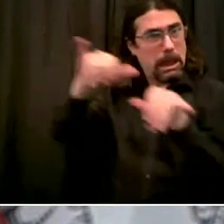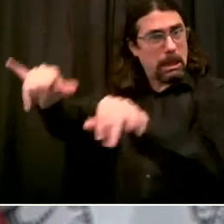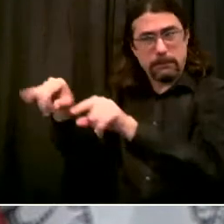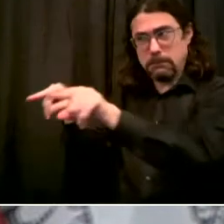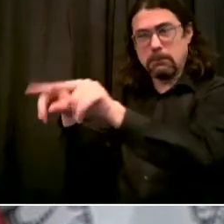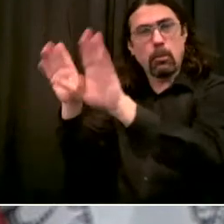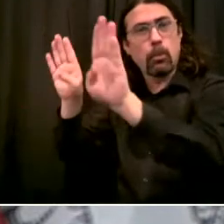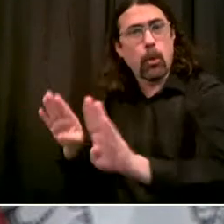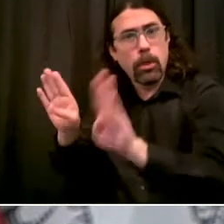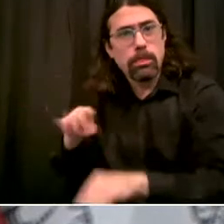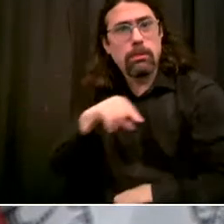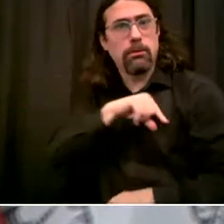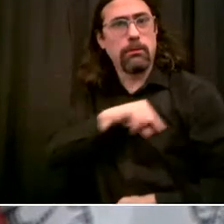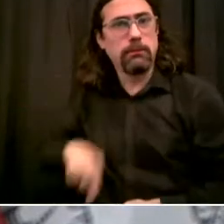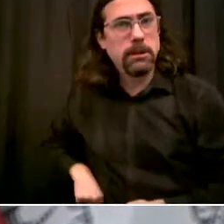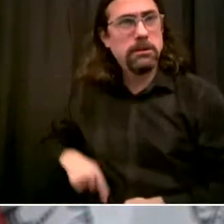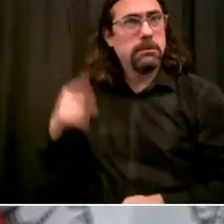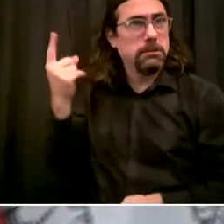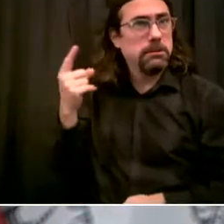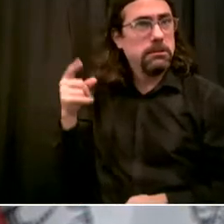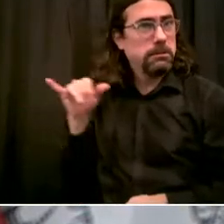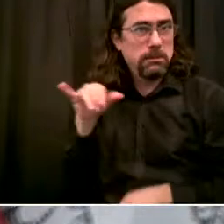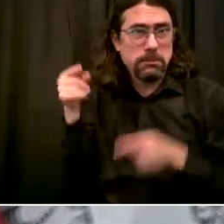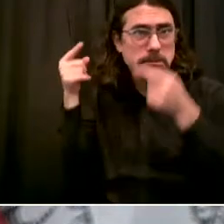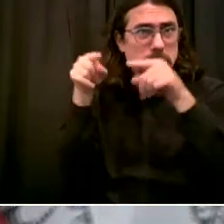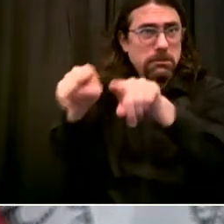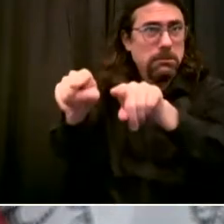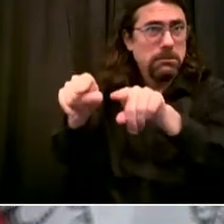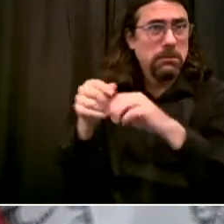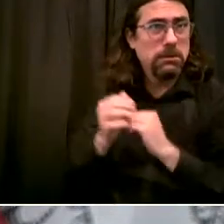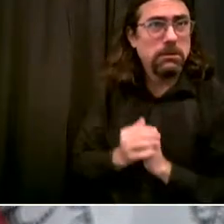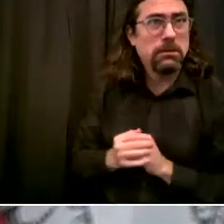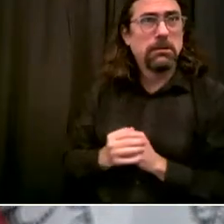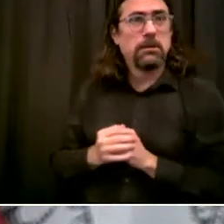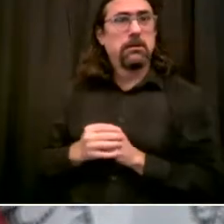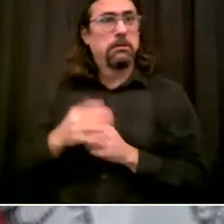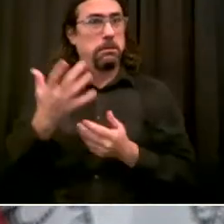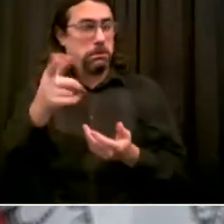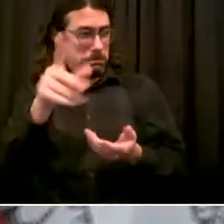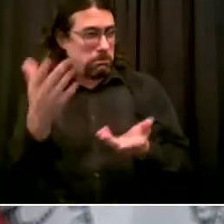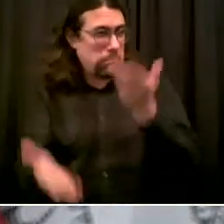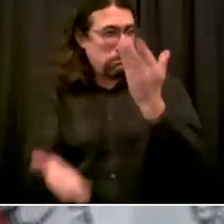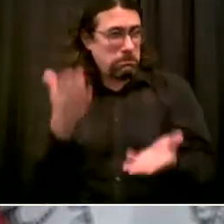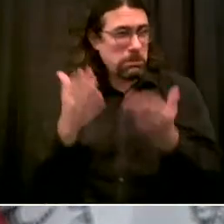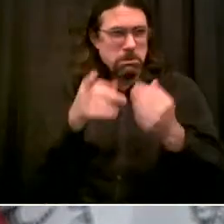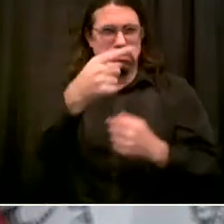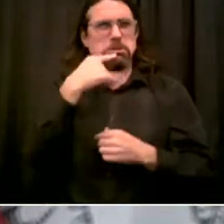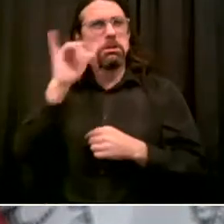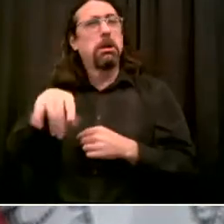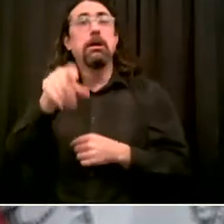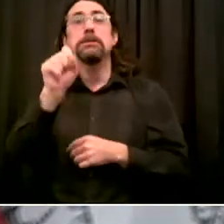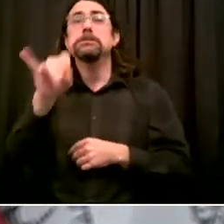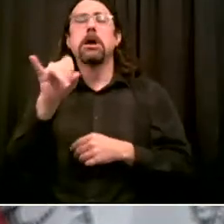TRIGGER OF RESTRICTIONS. I KNOW